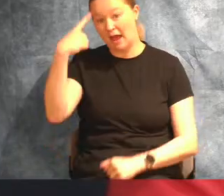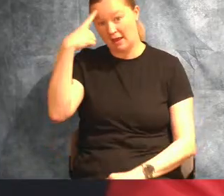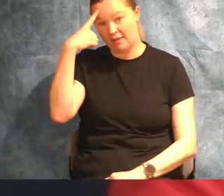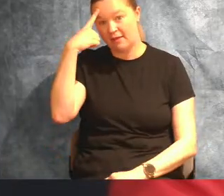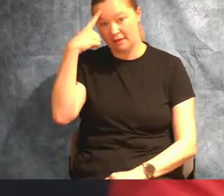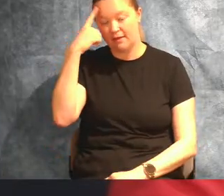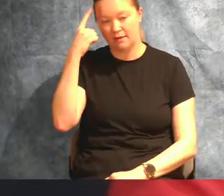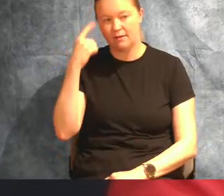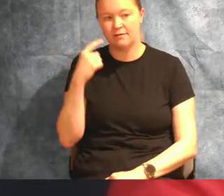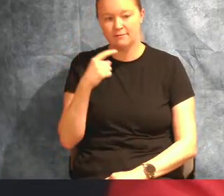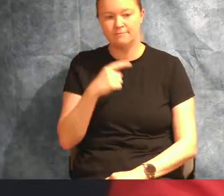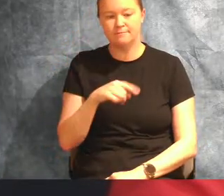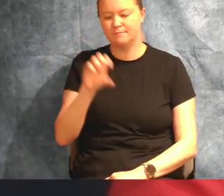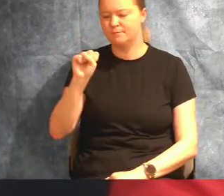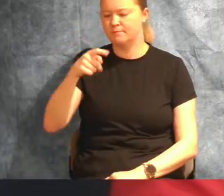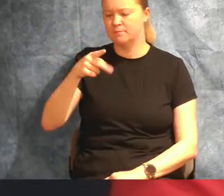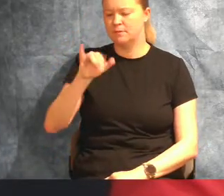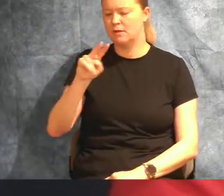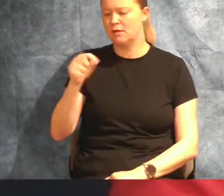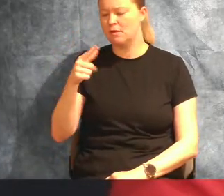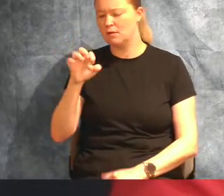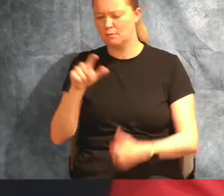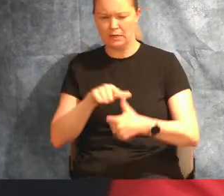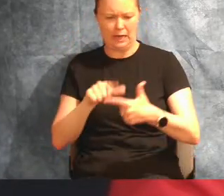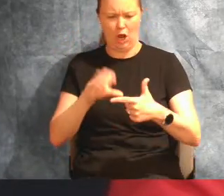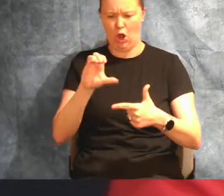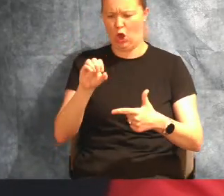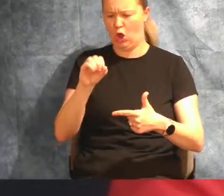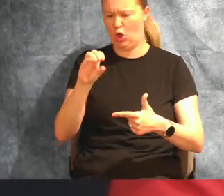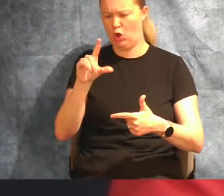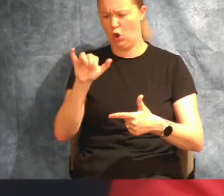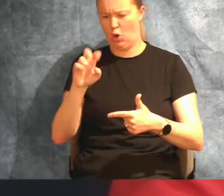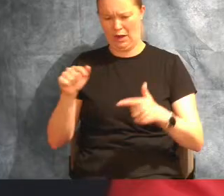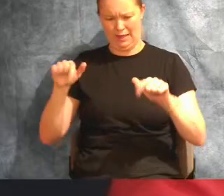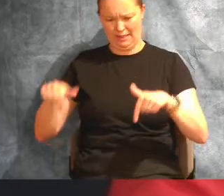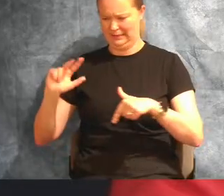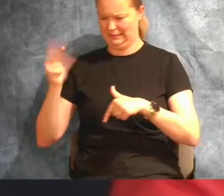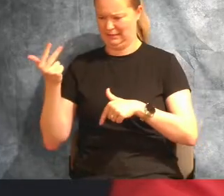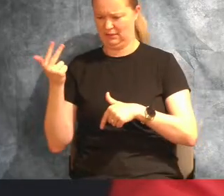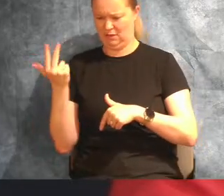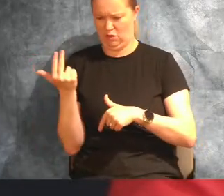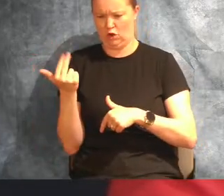they're in Springdale and they're also in Colerain and we're the 13th in the whole state. But this